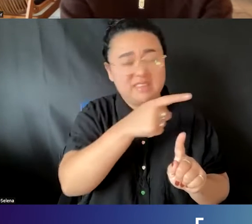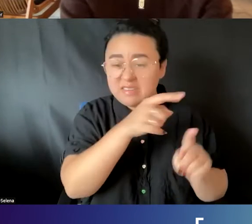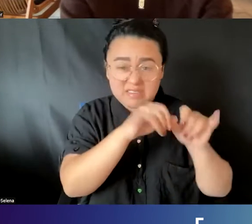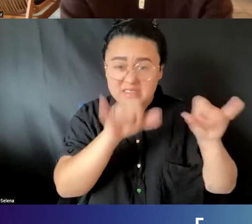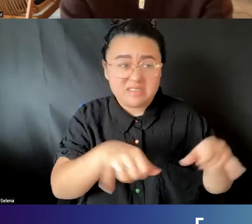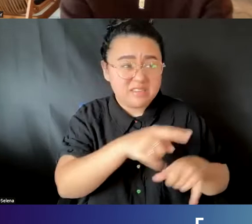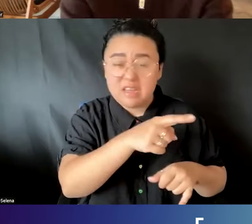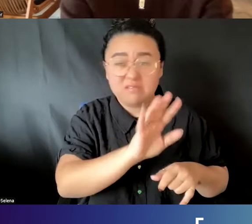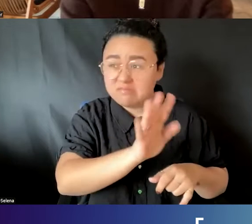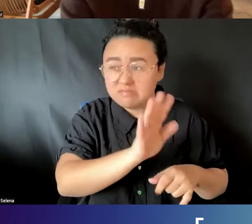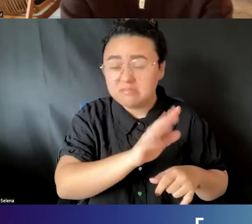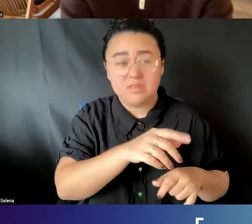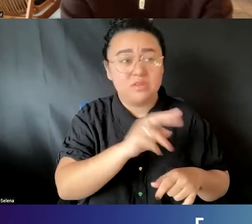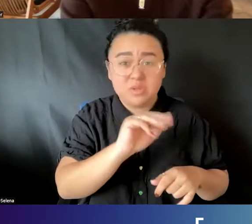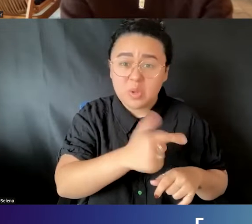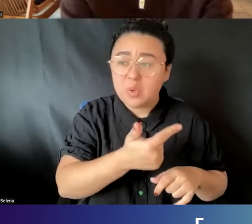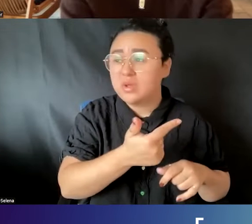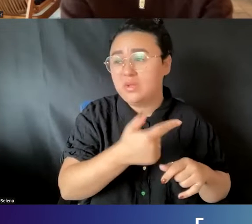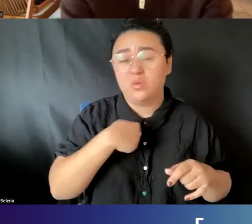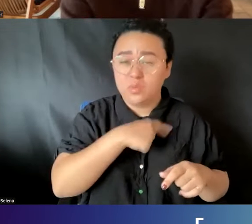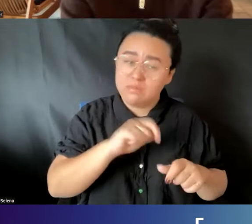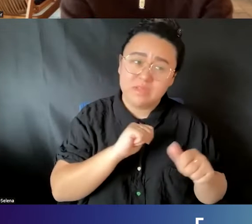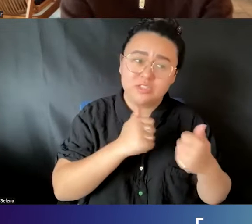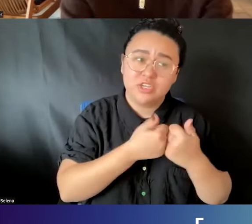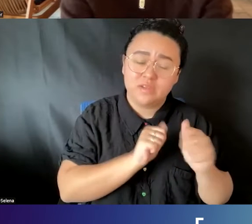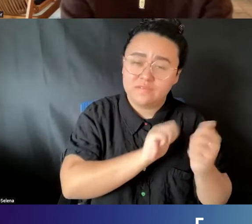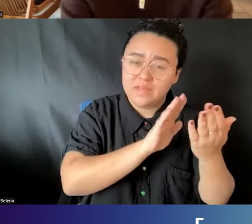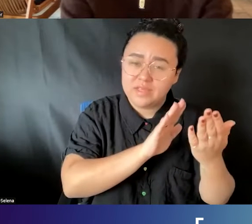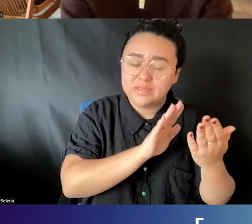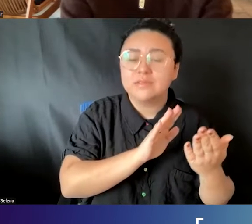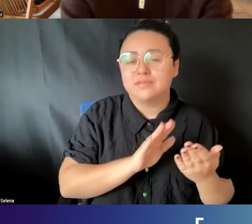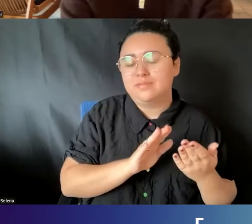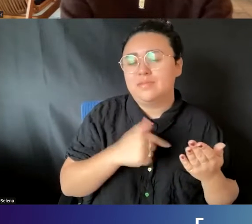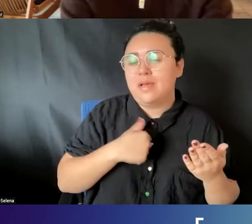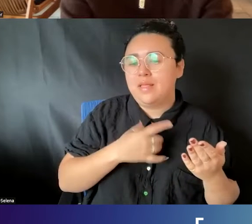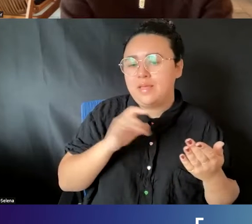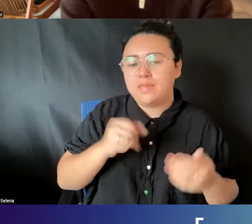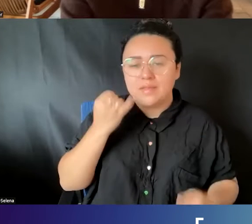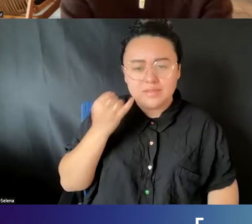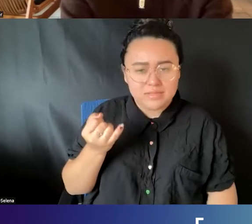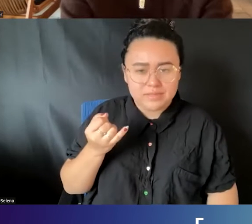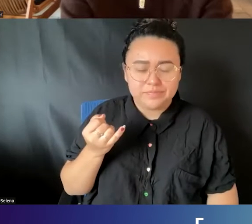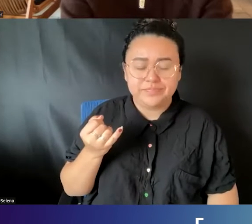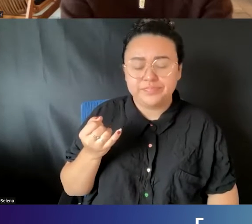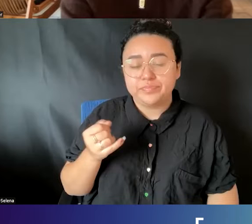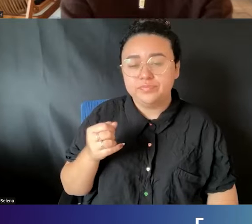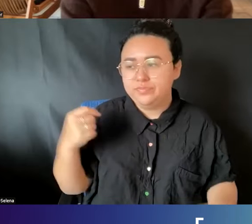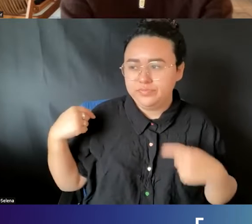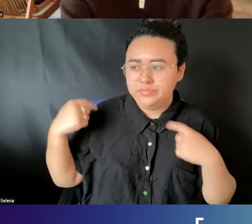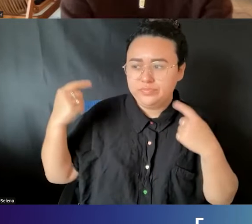So I, I like this idea that, you know, over the years, people